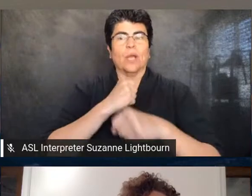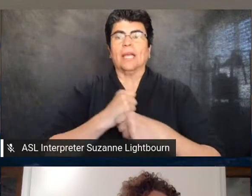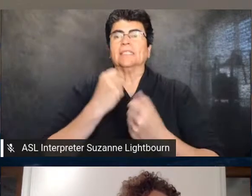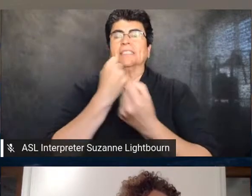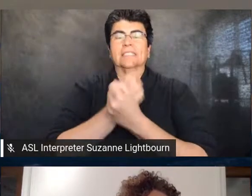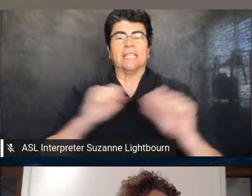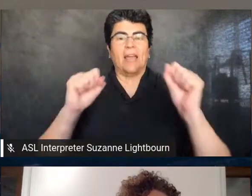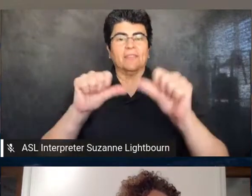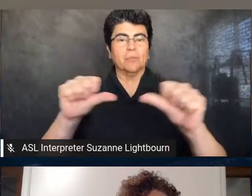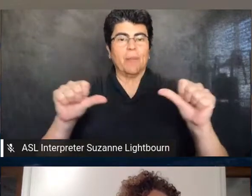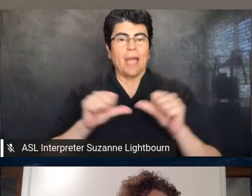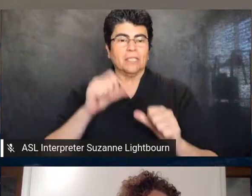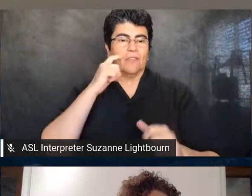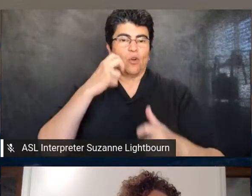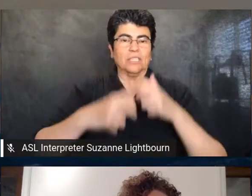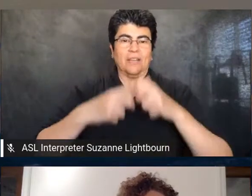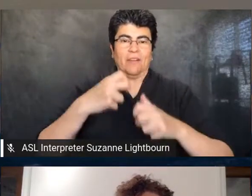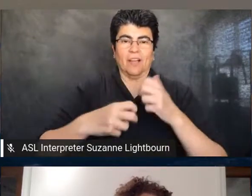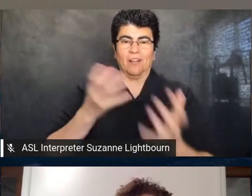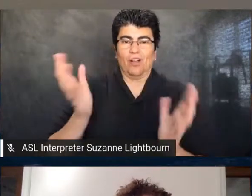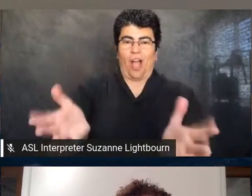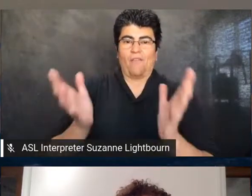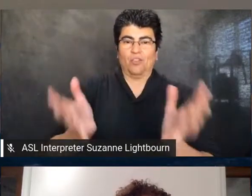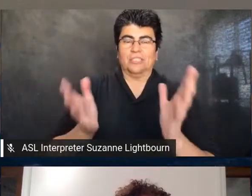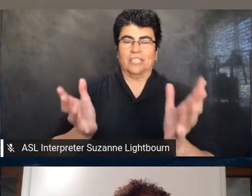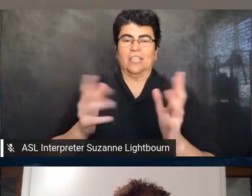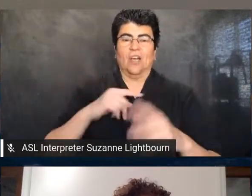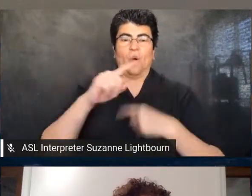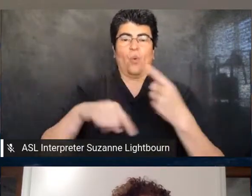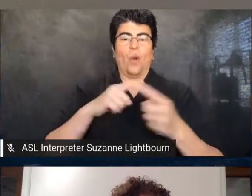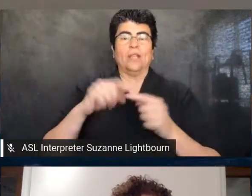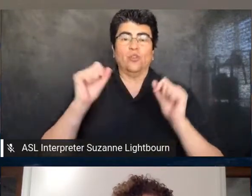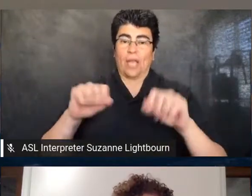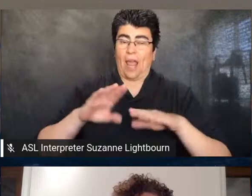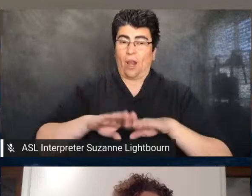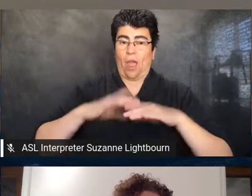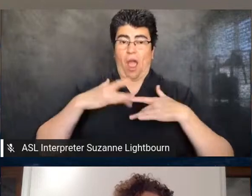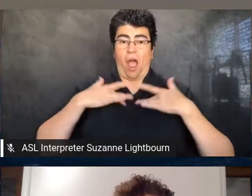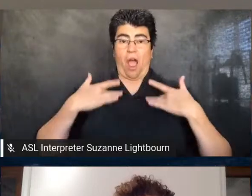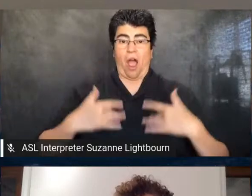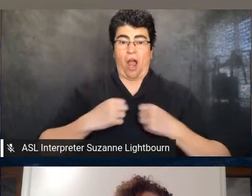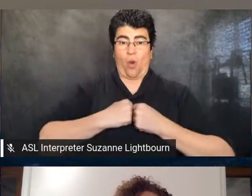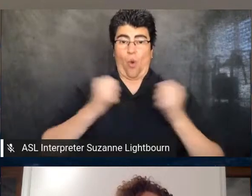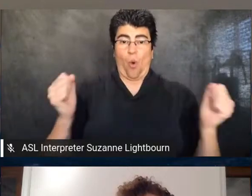for difficult conversations where you can open your hearts, open your minds.